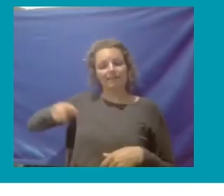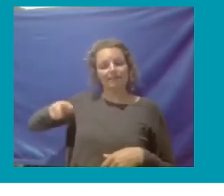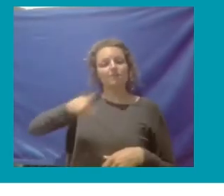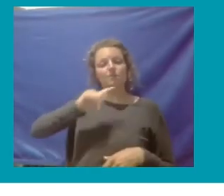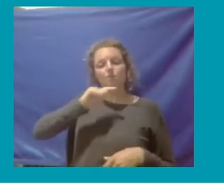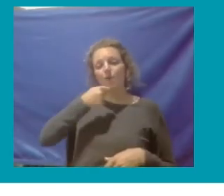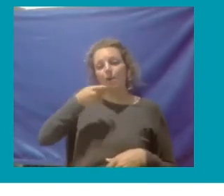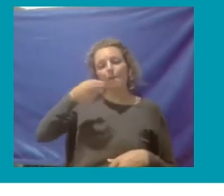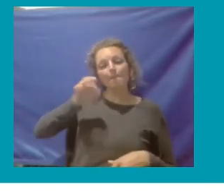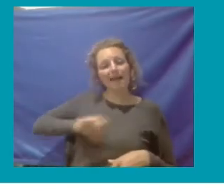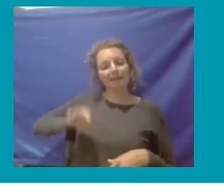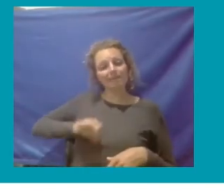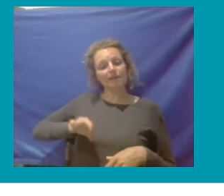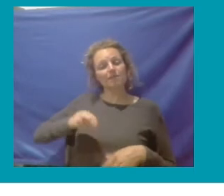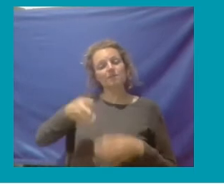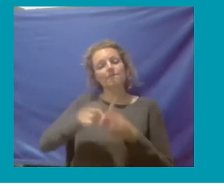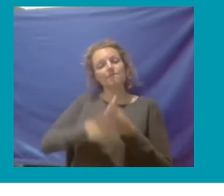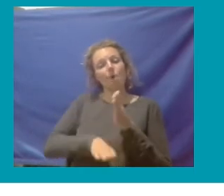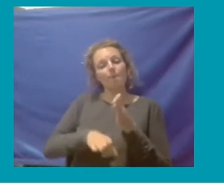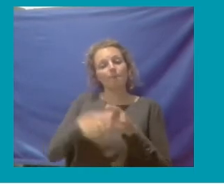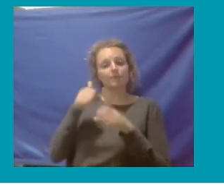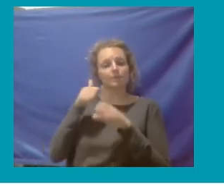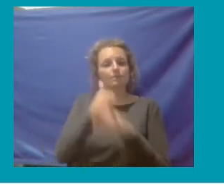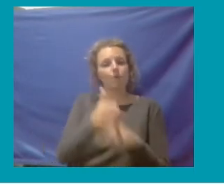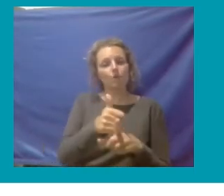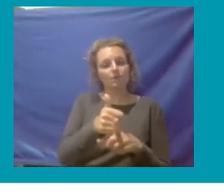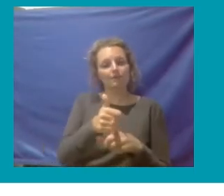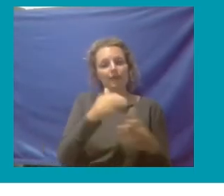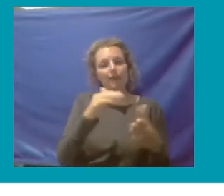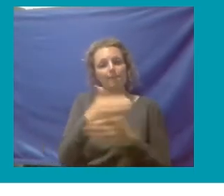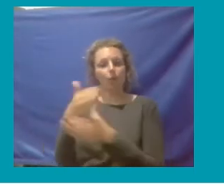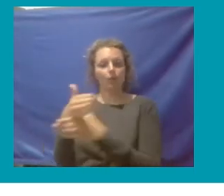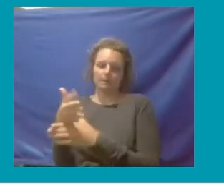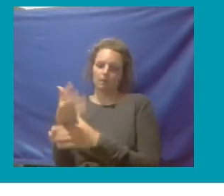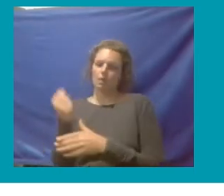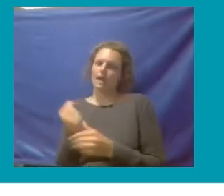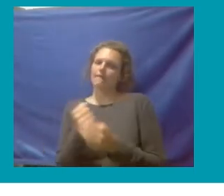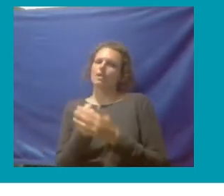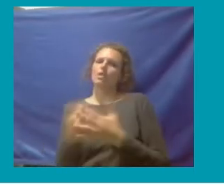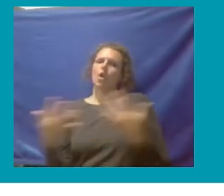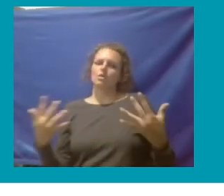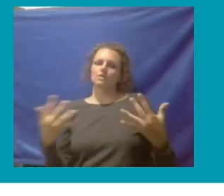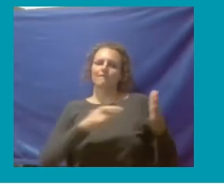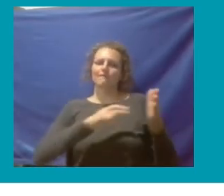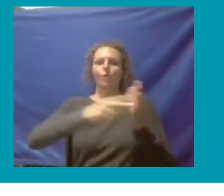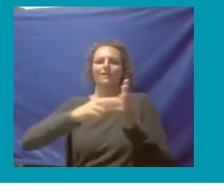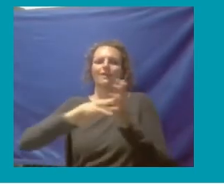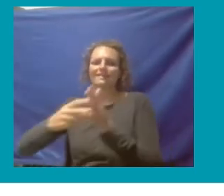and we have lots of support organisations that we can signpost those candidates to.The candidates